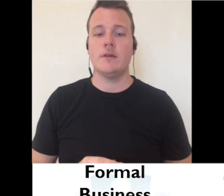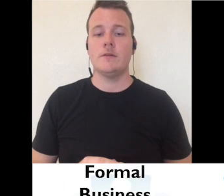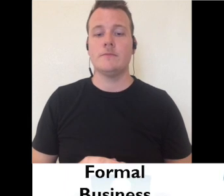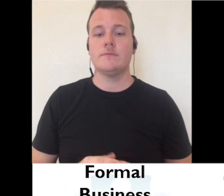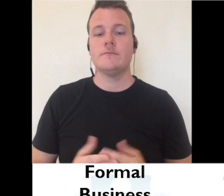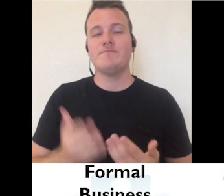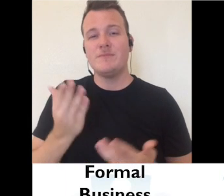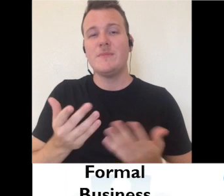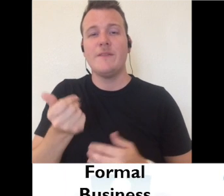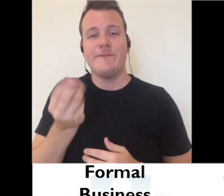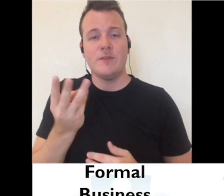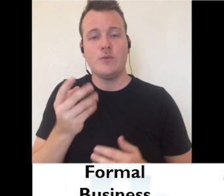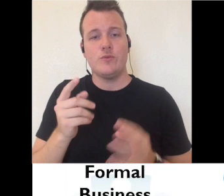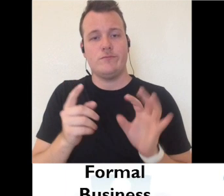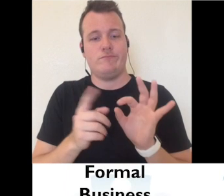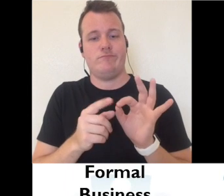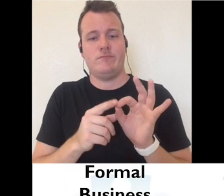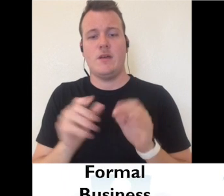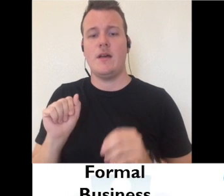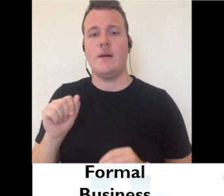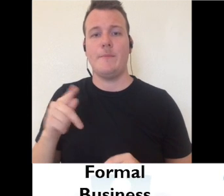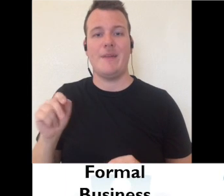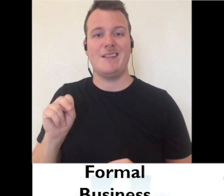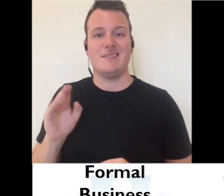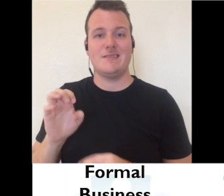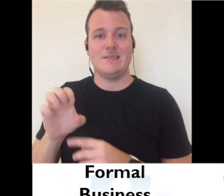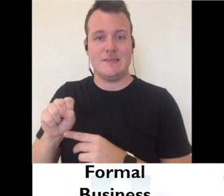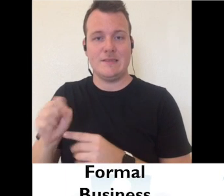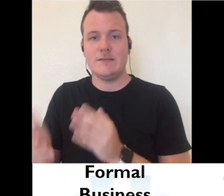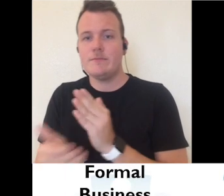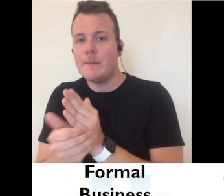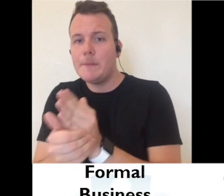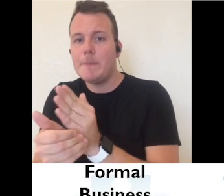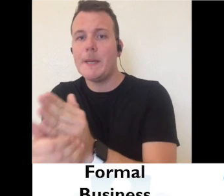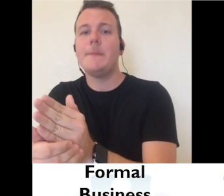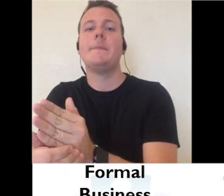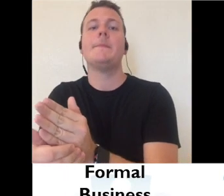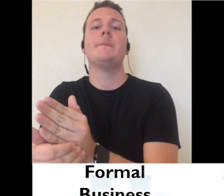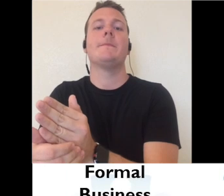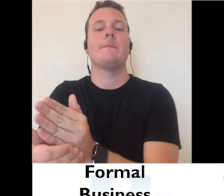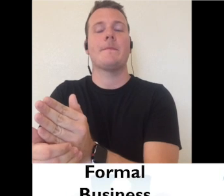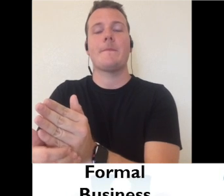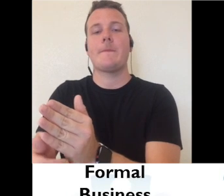that support for certain concepts and so on that you're going to use in your